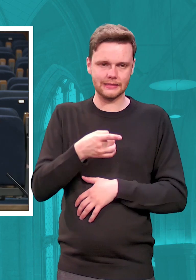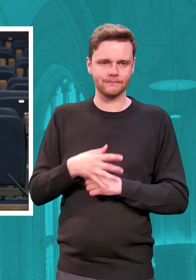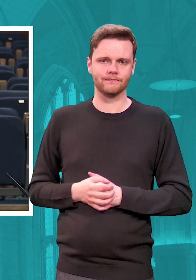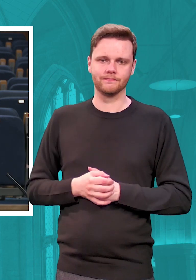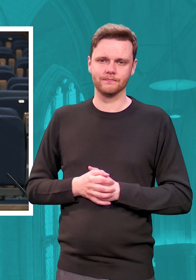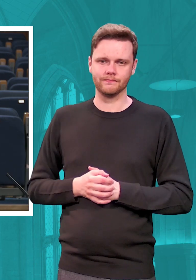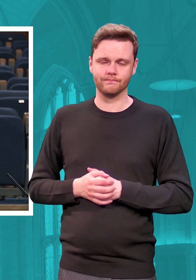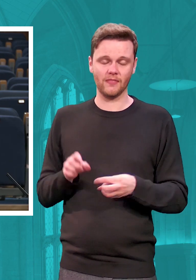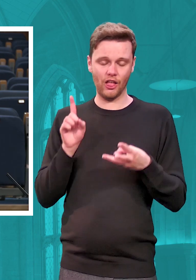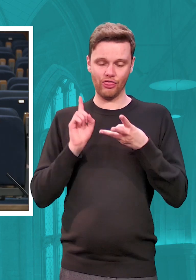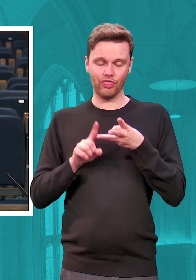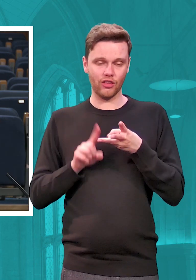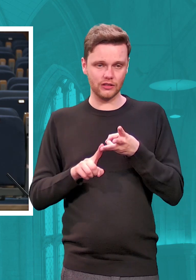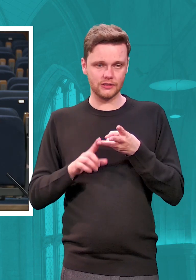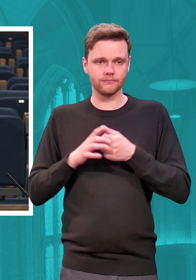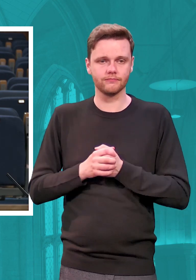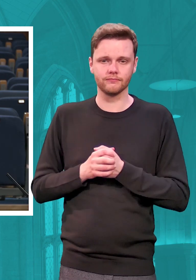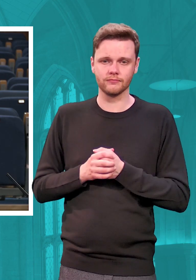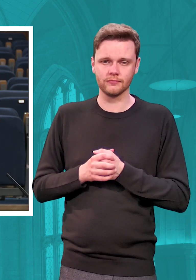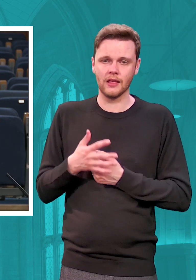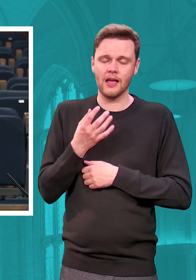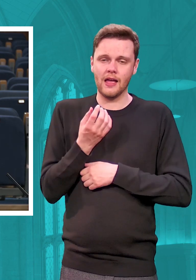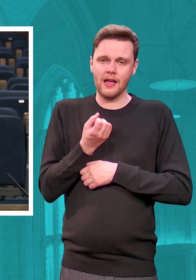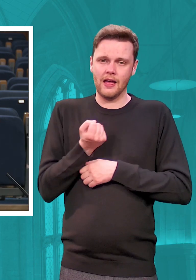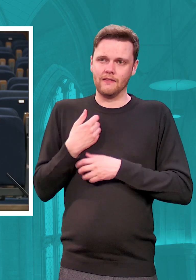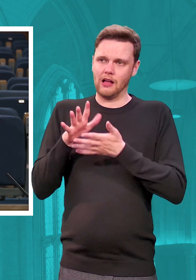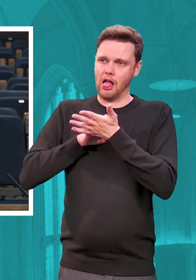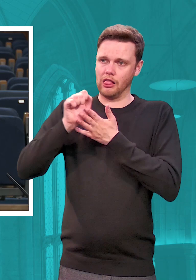Thirdly, there are cultural changes that we need to grapple with.